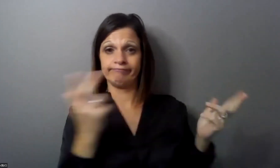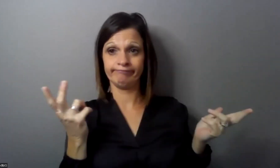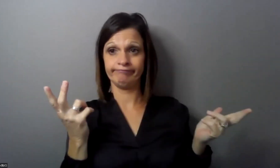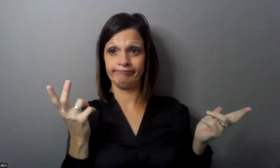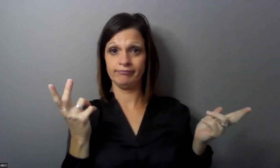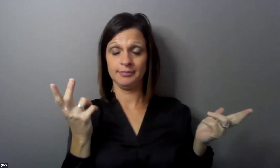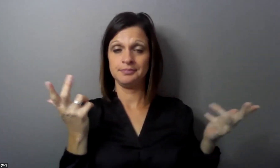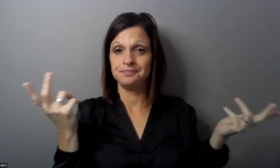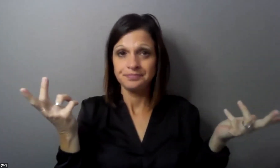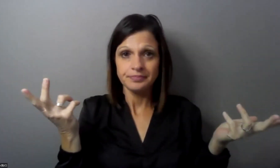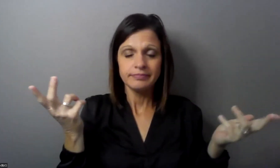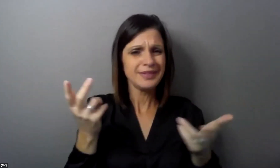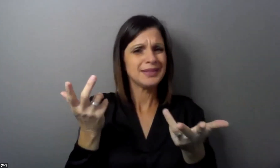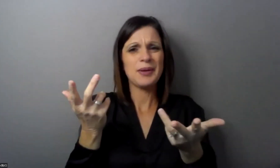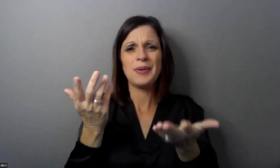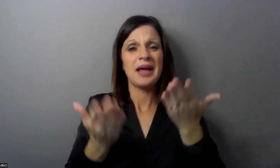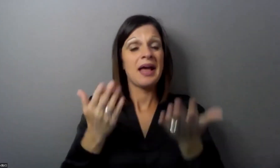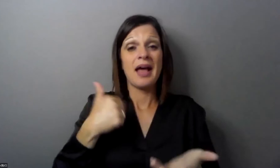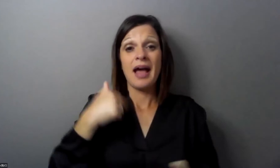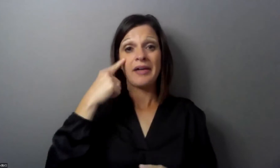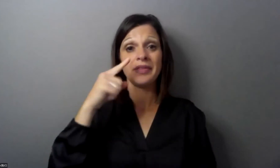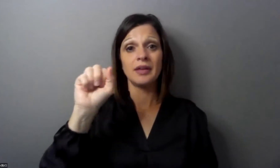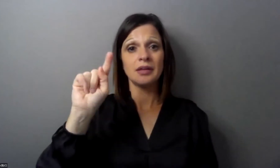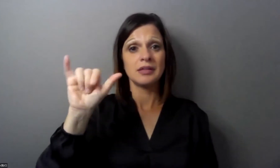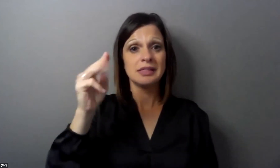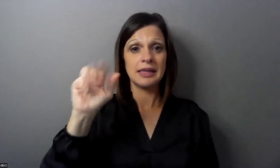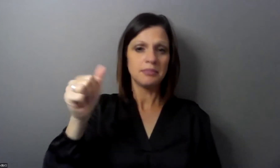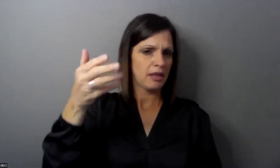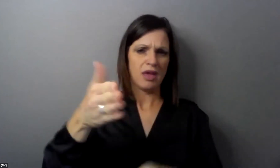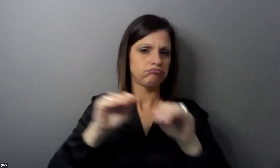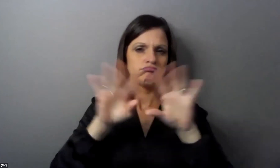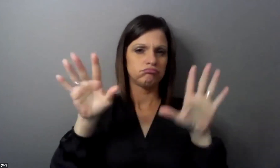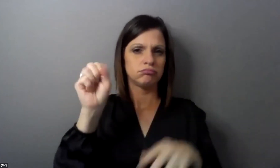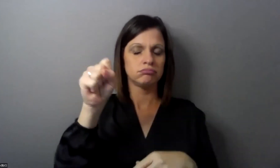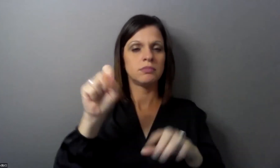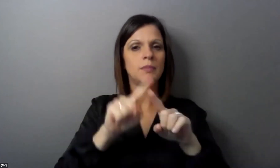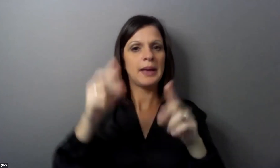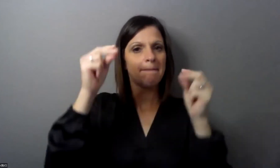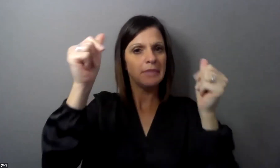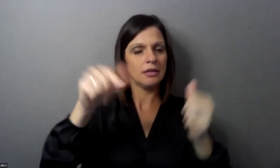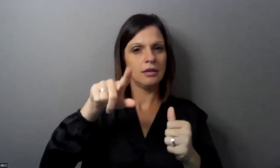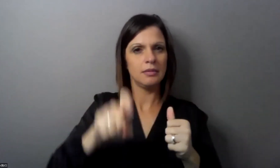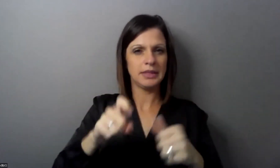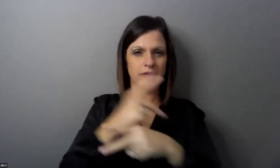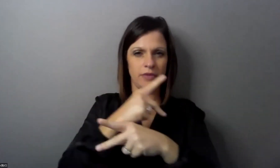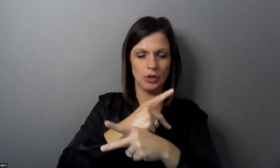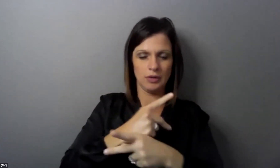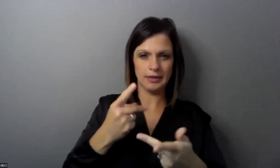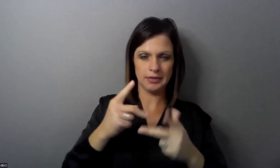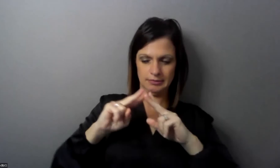I think again, the stigma exists and immediately we have to look at what barriers they are to overcoming the stigma.